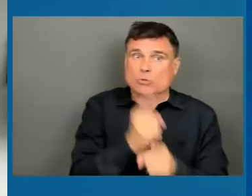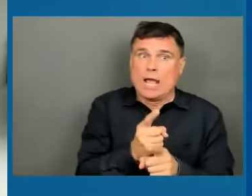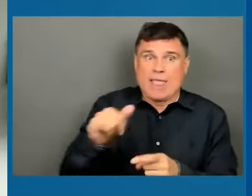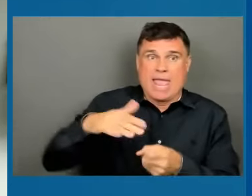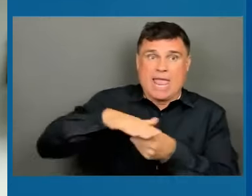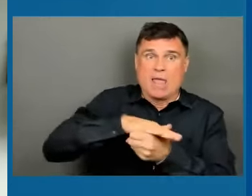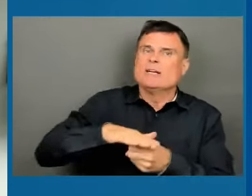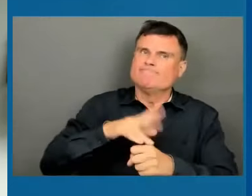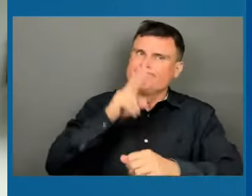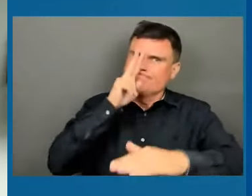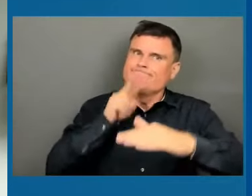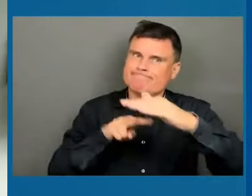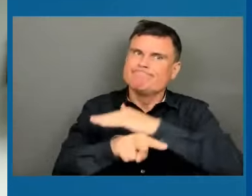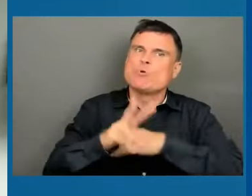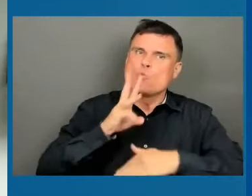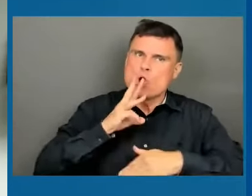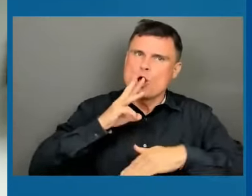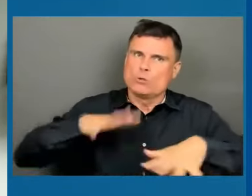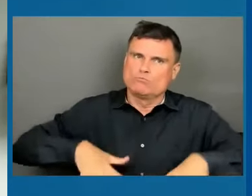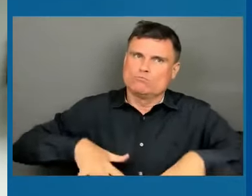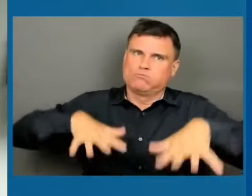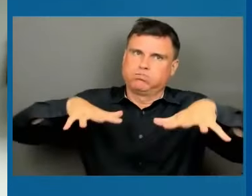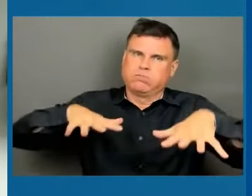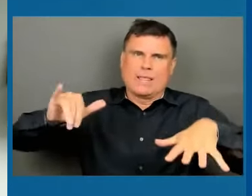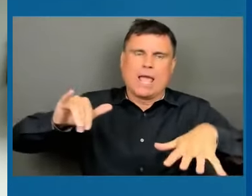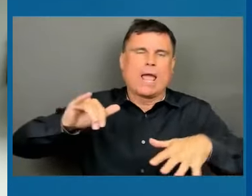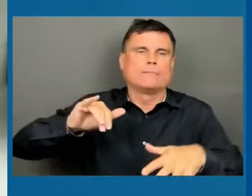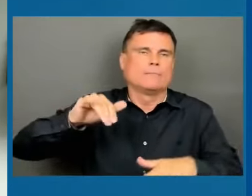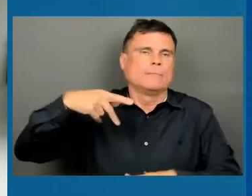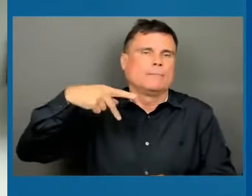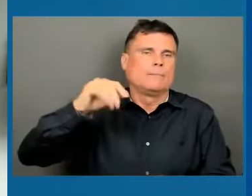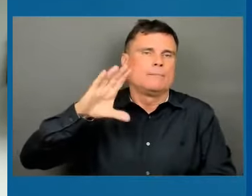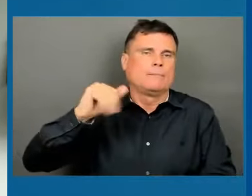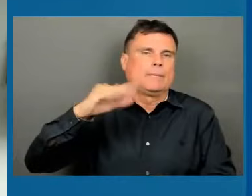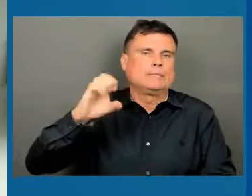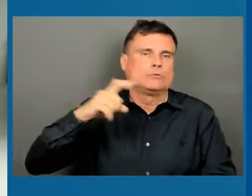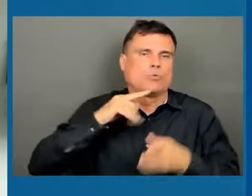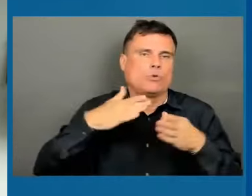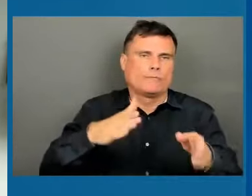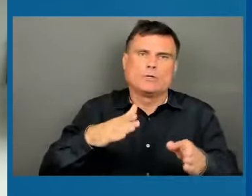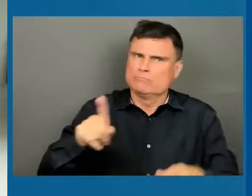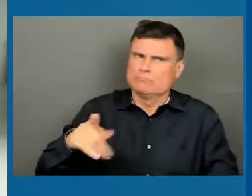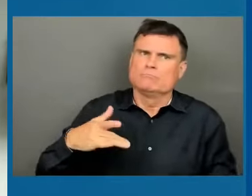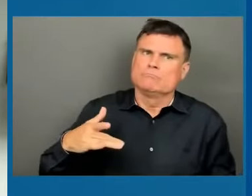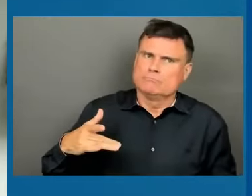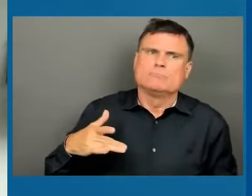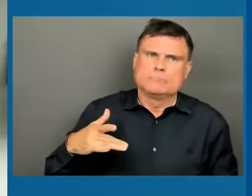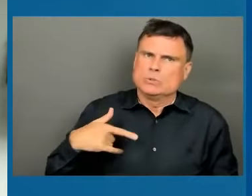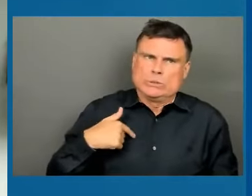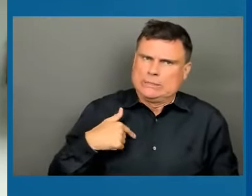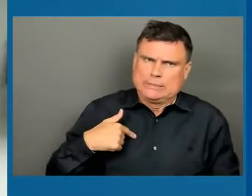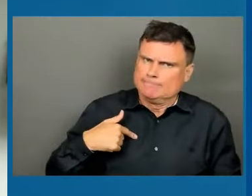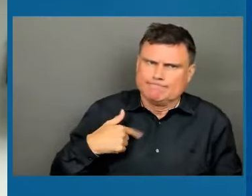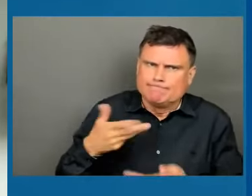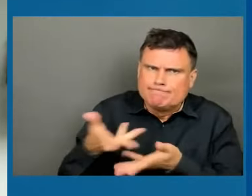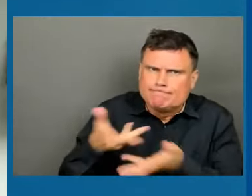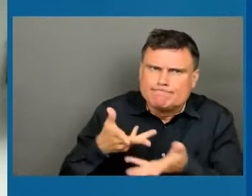community. And any requests that they have had for flood split gas station assets we